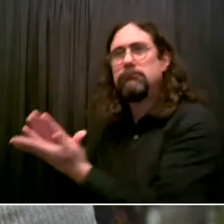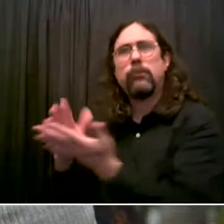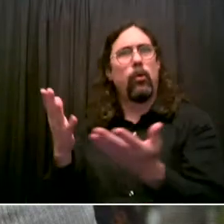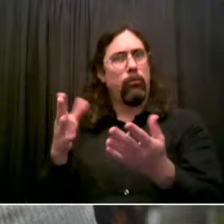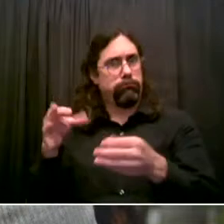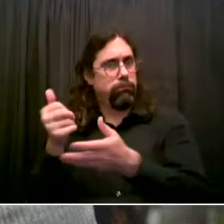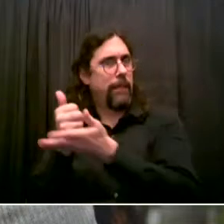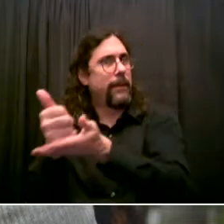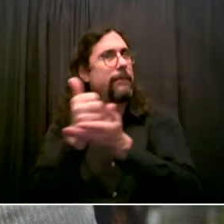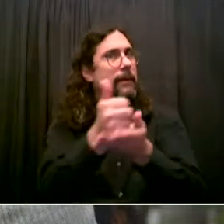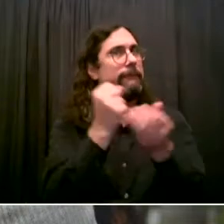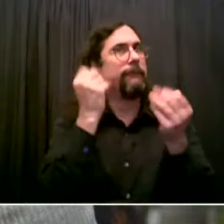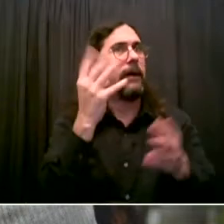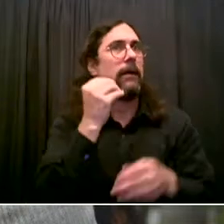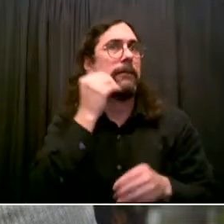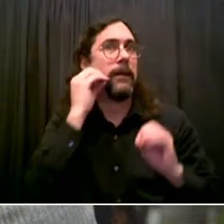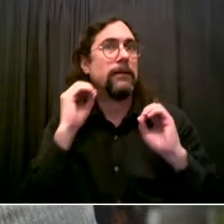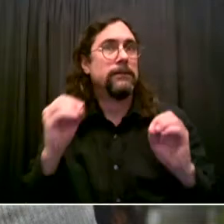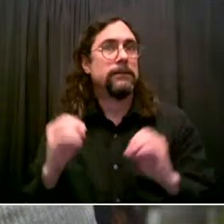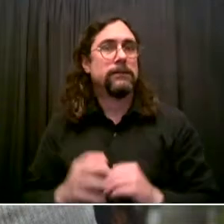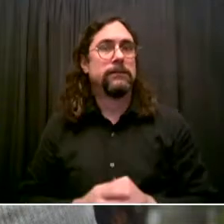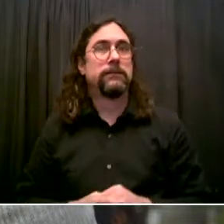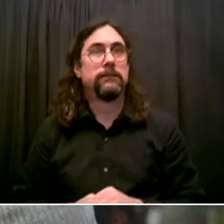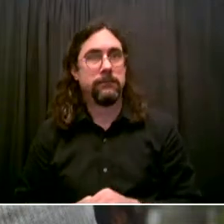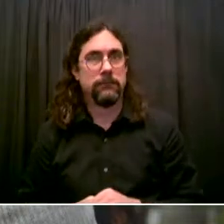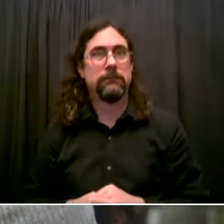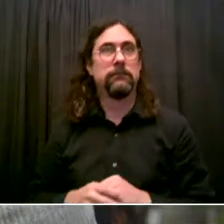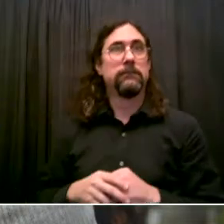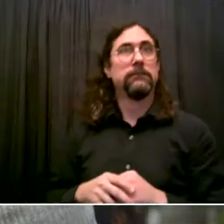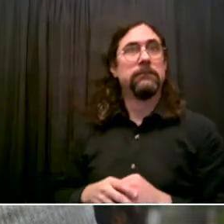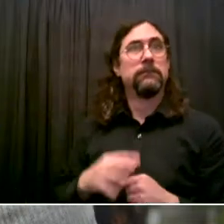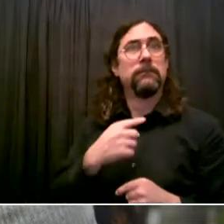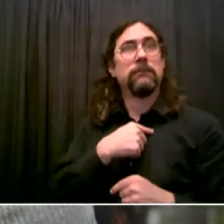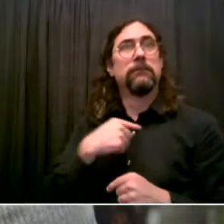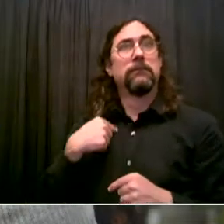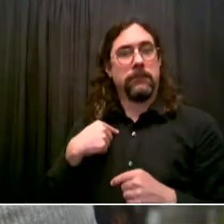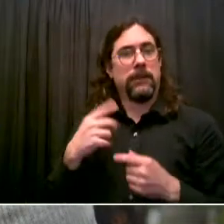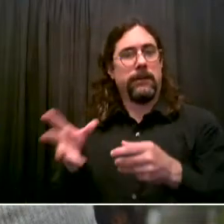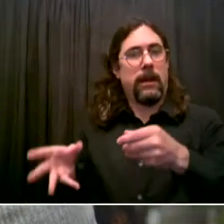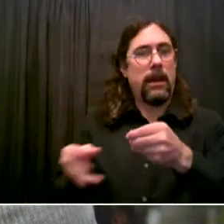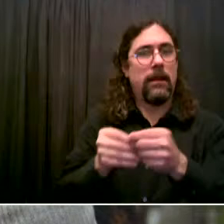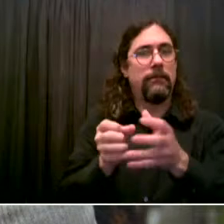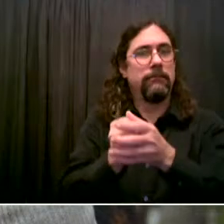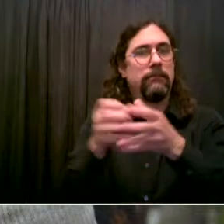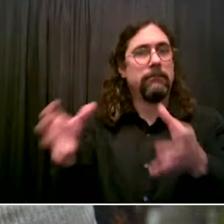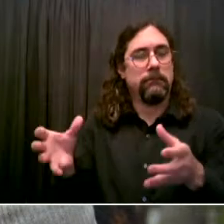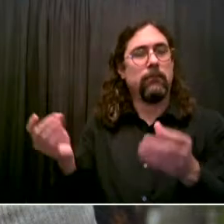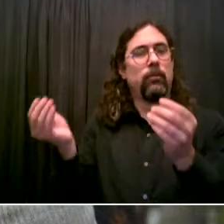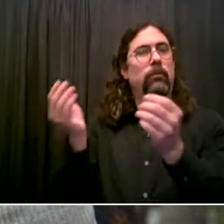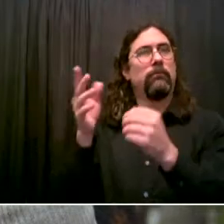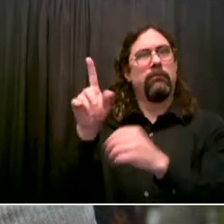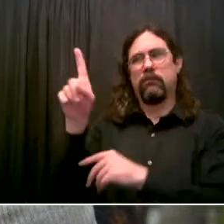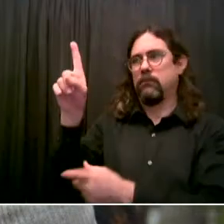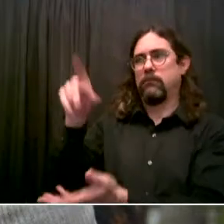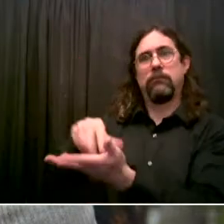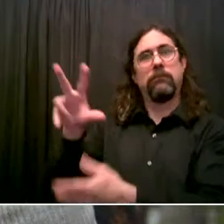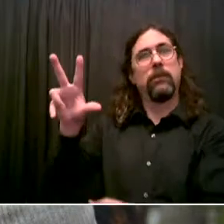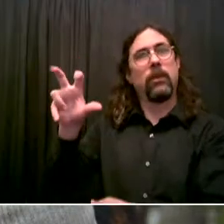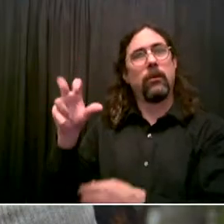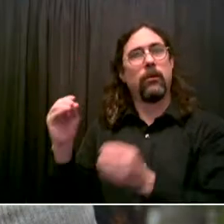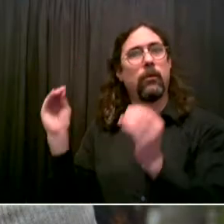TO ENOCURE AGPEOPLE TO COME IN.